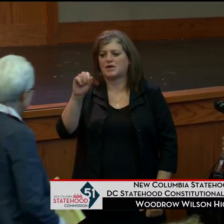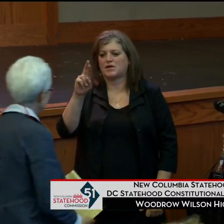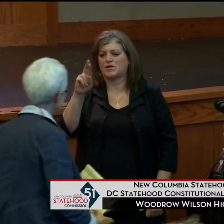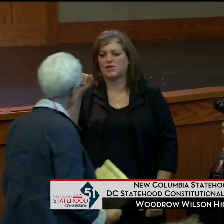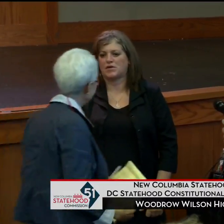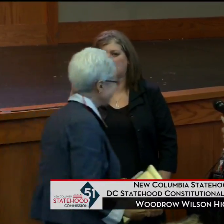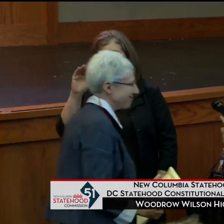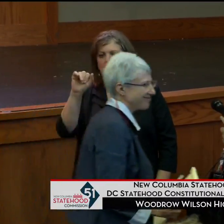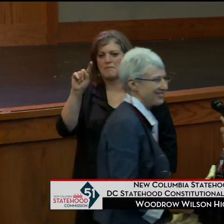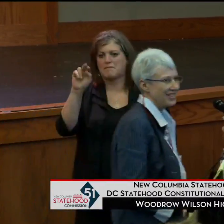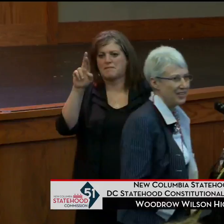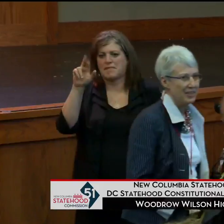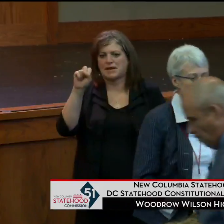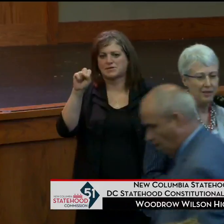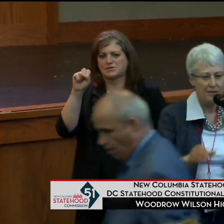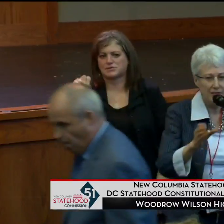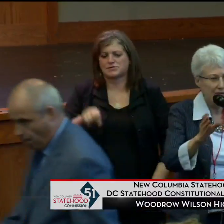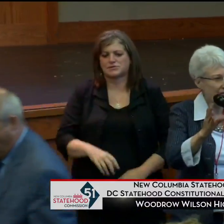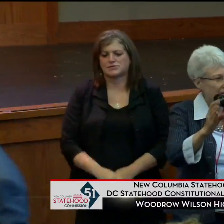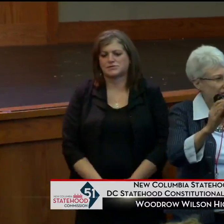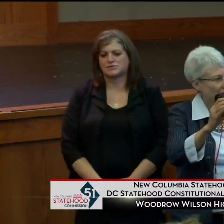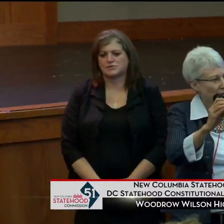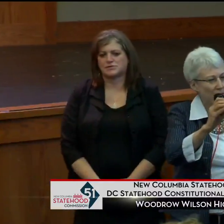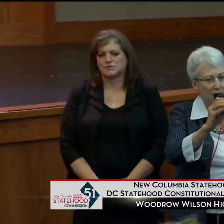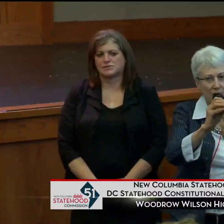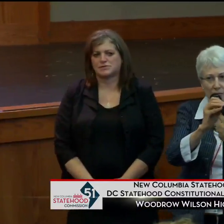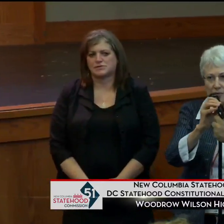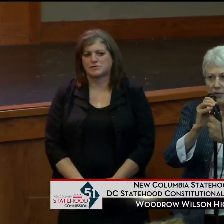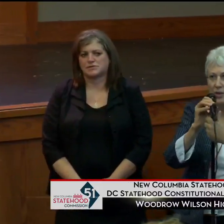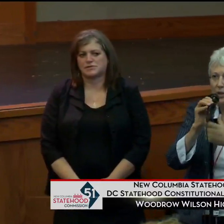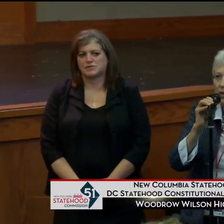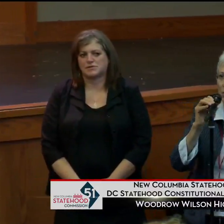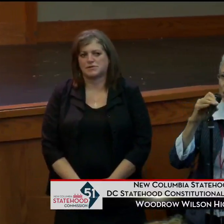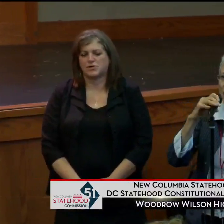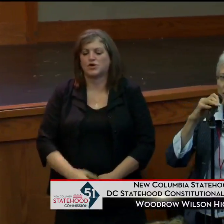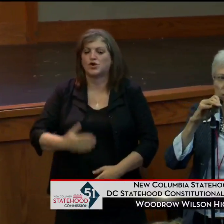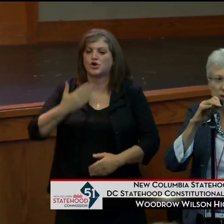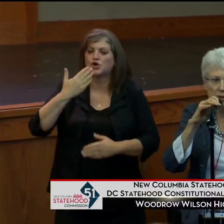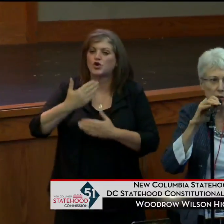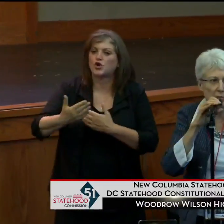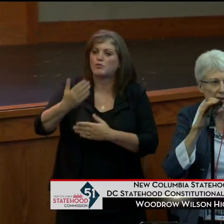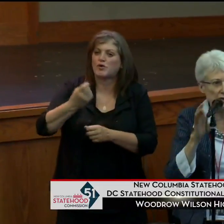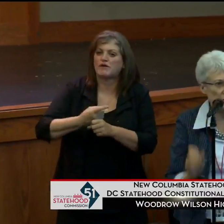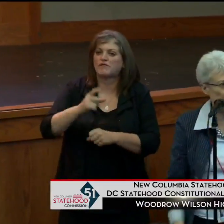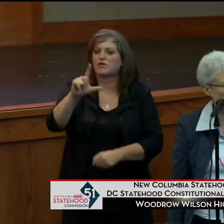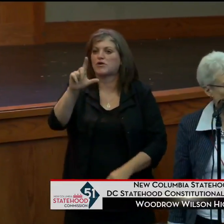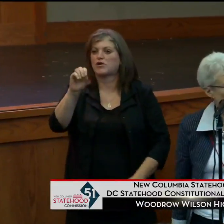GOOD MORNING, EVERYONE. LORI MASTERS.